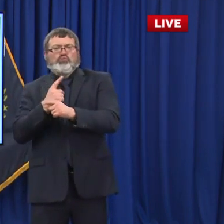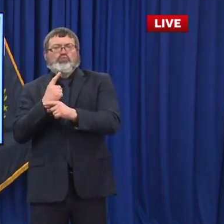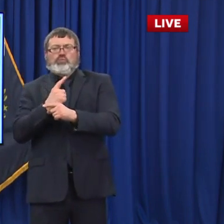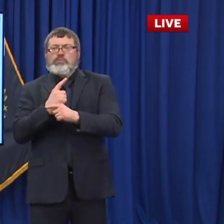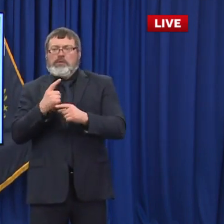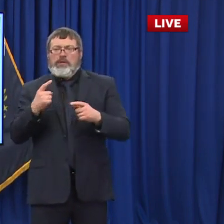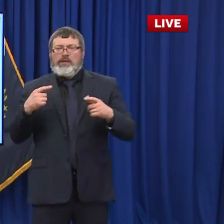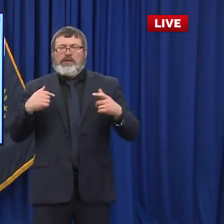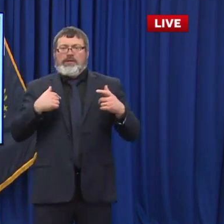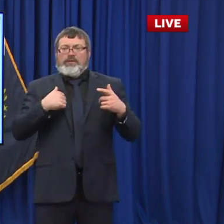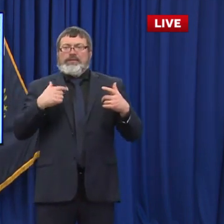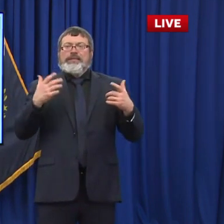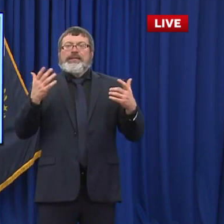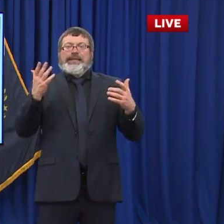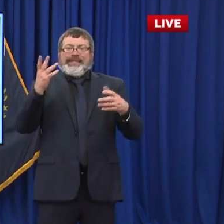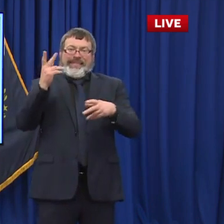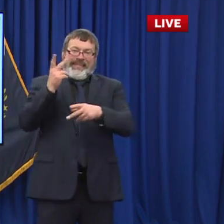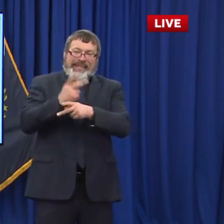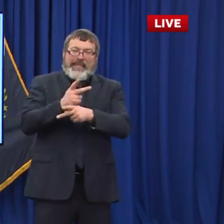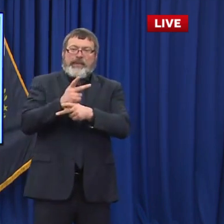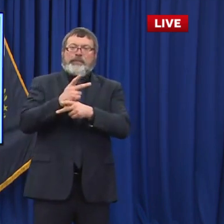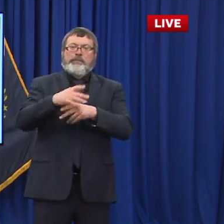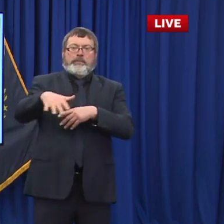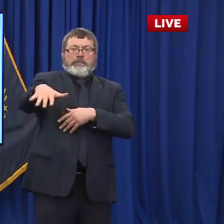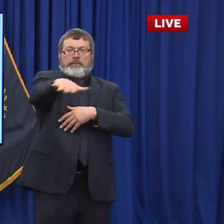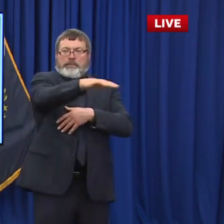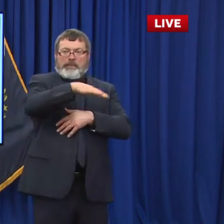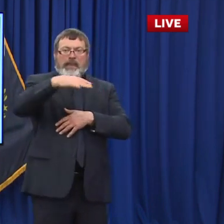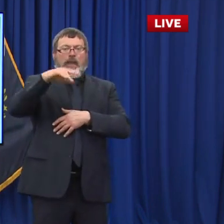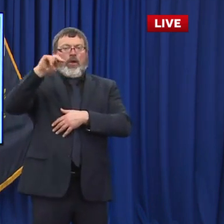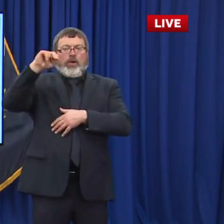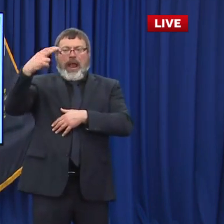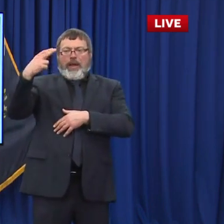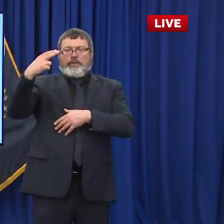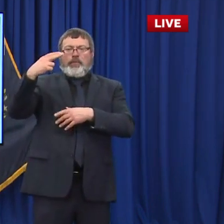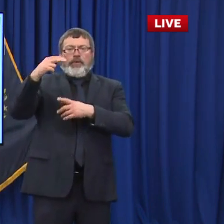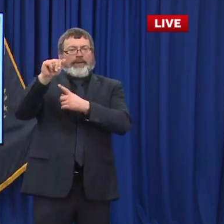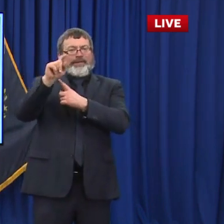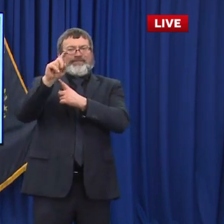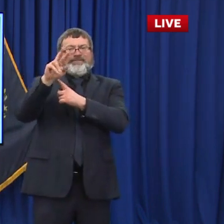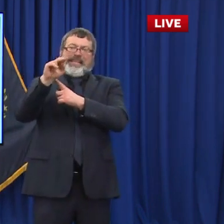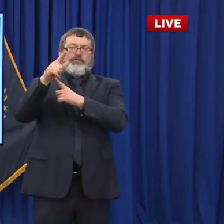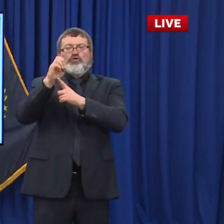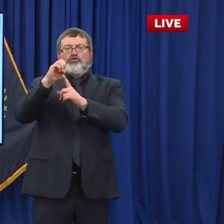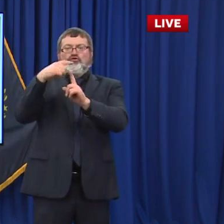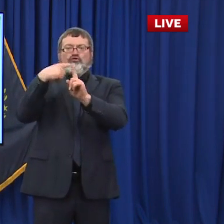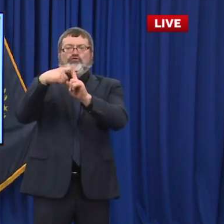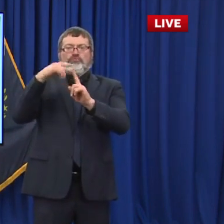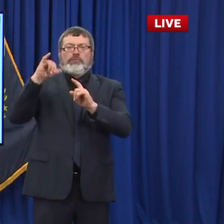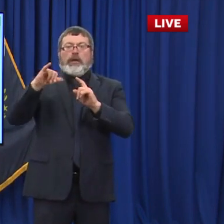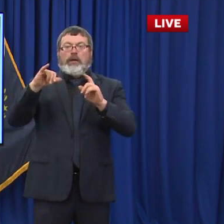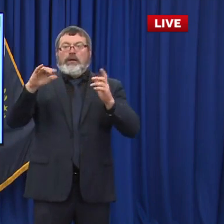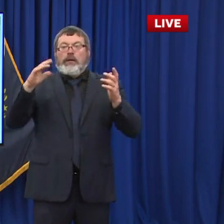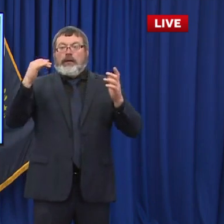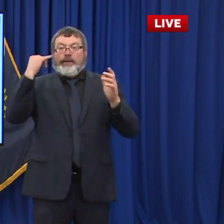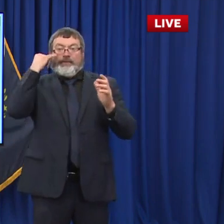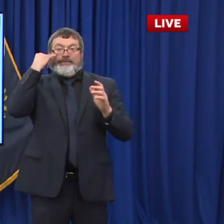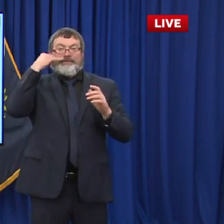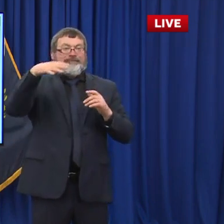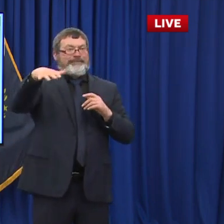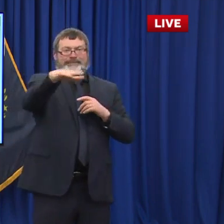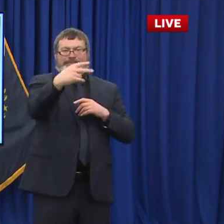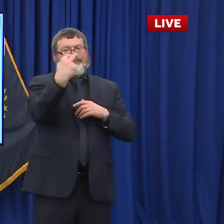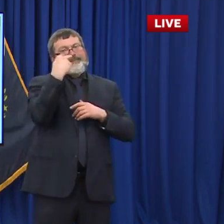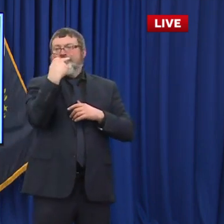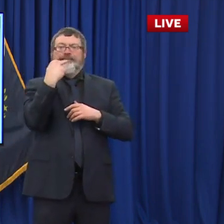I THINK WE MAINTAIN THAT THAT NEW HAMPSHIRE ADVANTAGE IS VERY IMPORTANT TO US AND THOSE OF US ON OUR SIDE OF THE AISLE AND SOME PEOPLE DO SOME PEOPLE DON’T AND AGAIN IF PEOPLE CAN COME AND